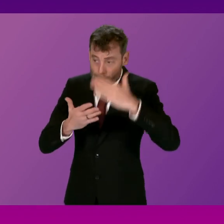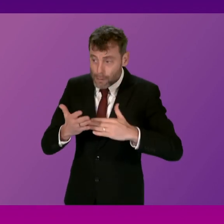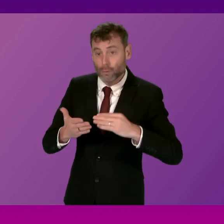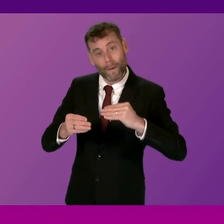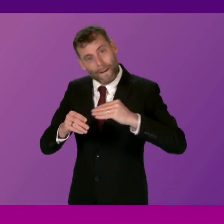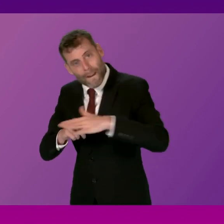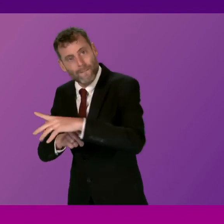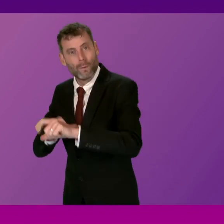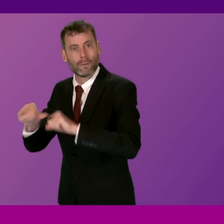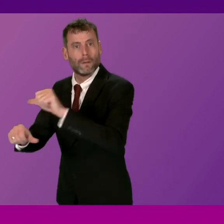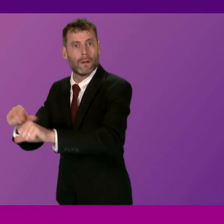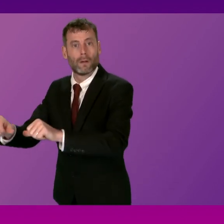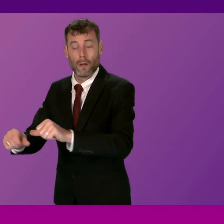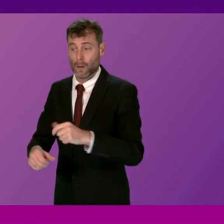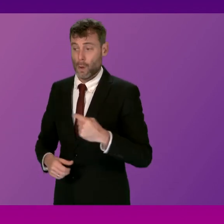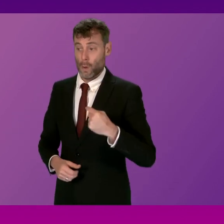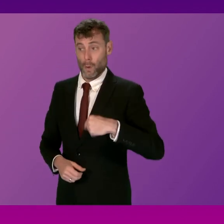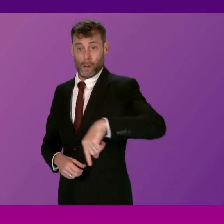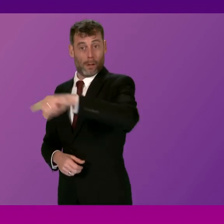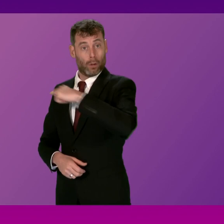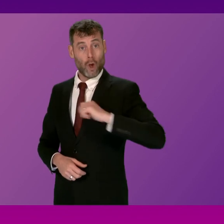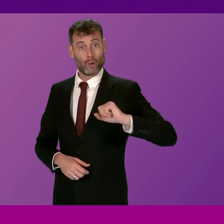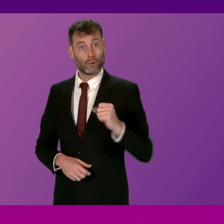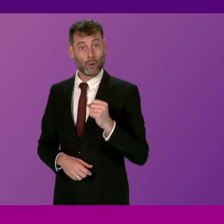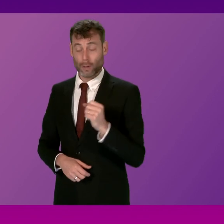The remarks speak to a Scotland in which our built environment and even new developments